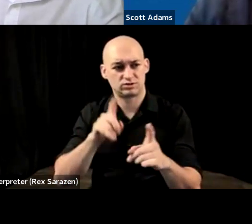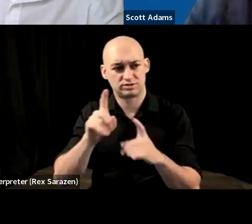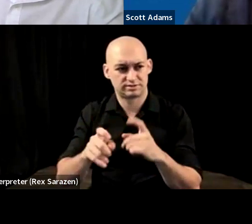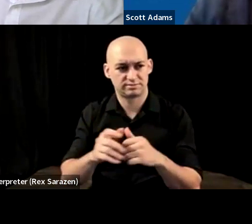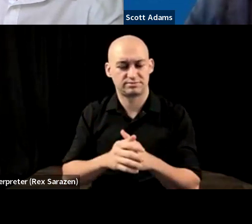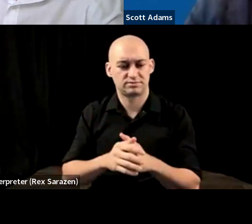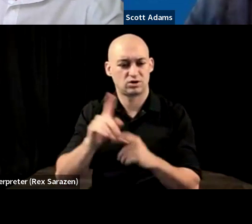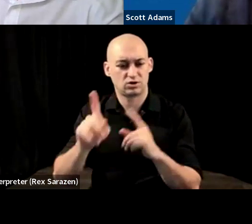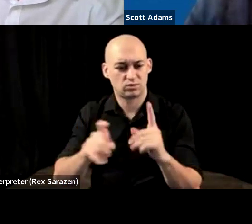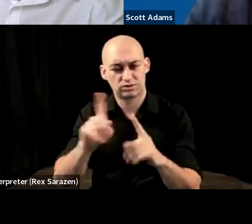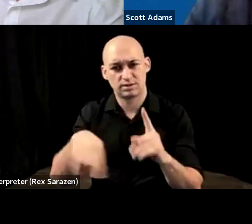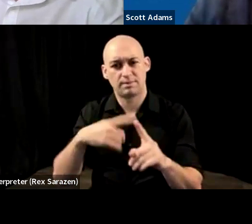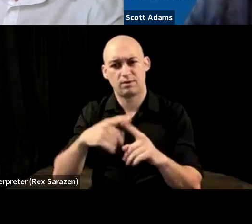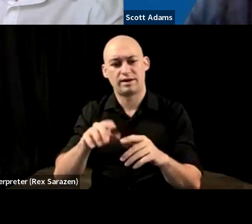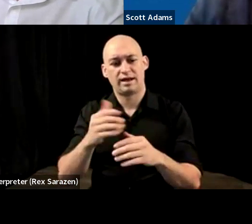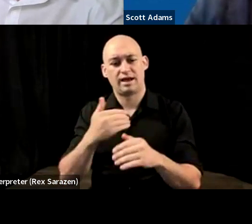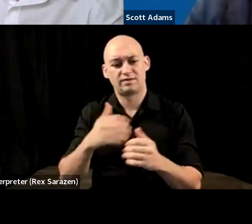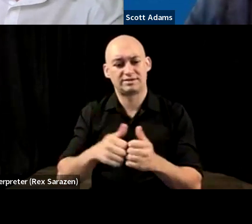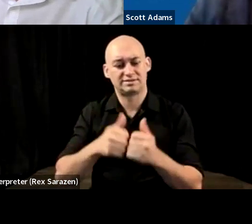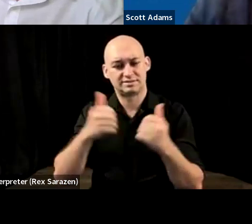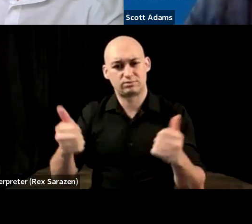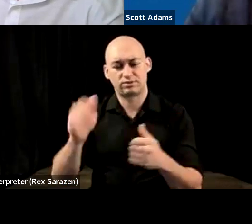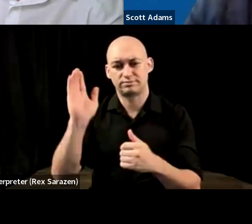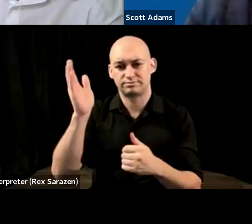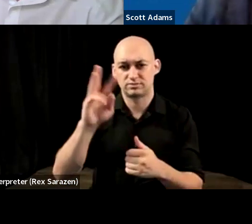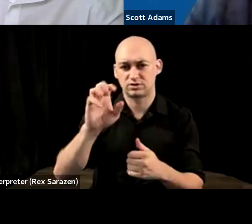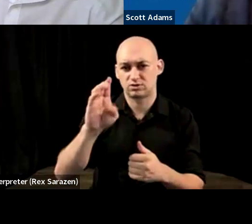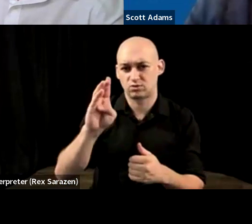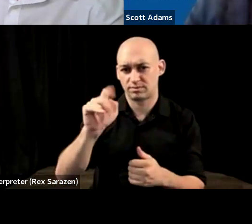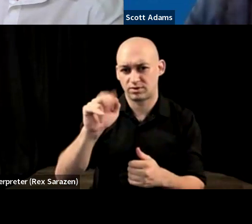question about having a separate webinar specific for tribal entities when their